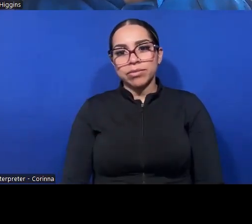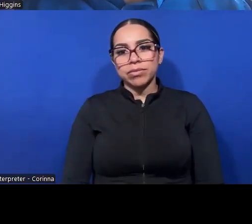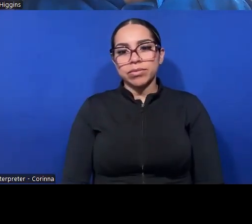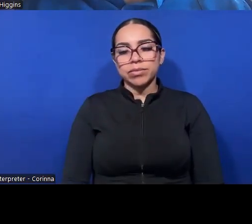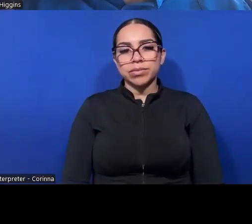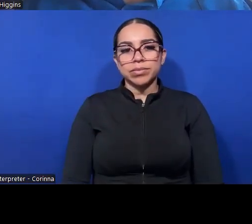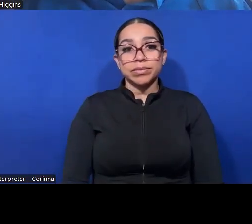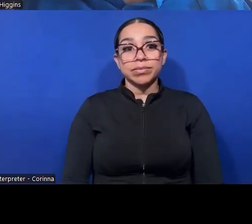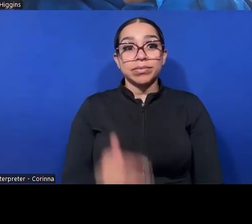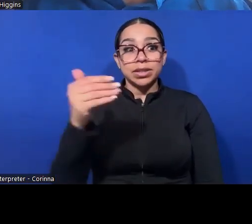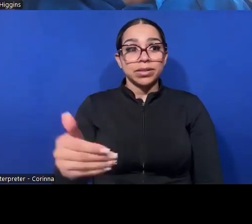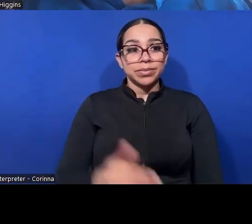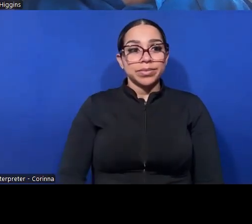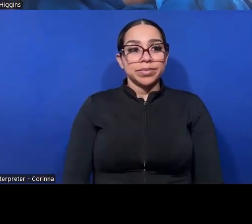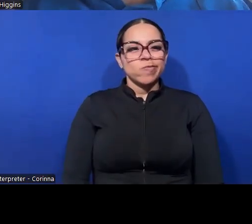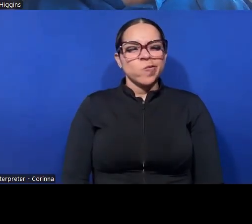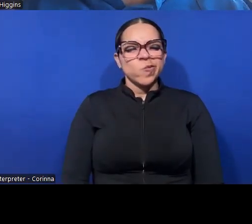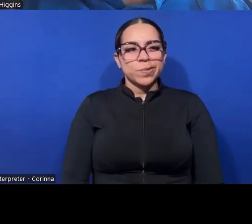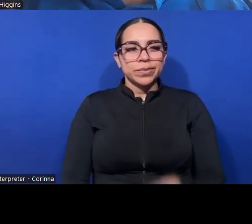Next slide please.